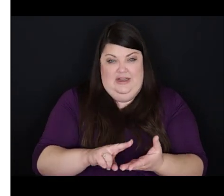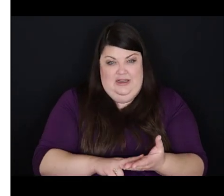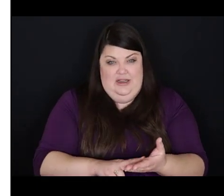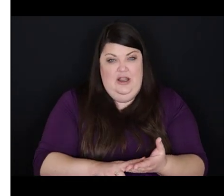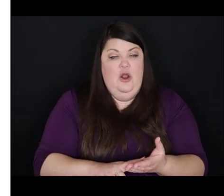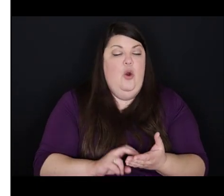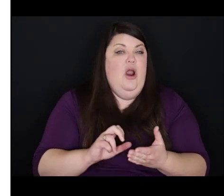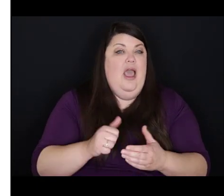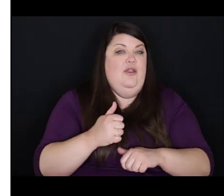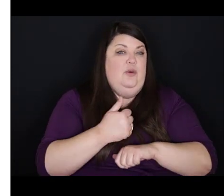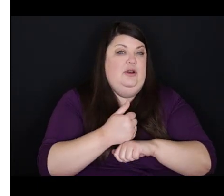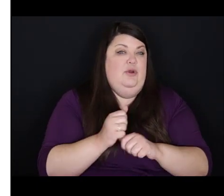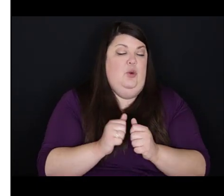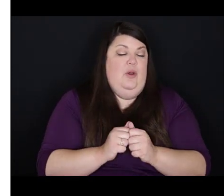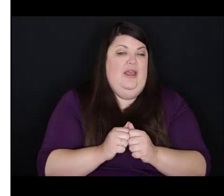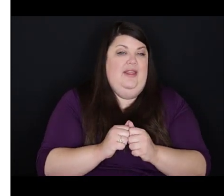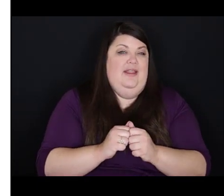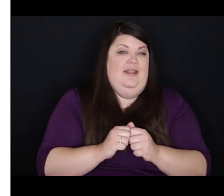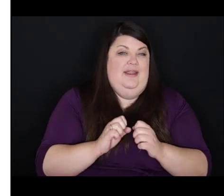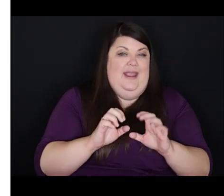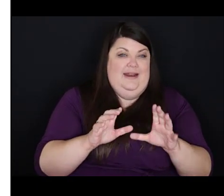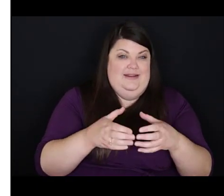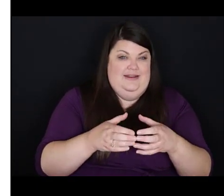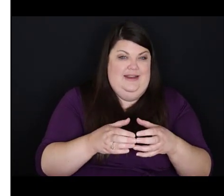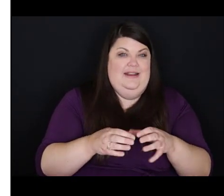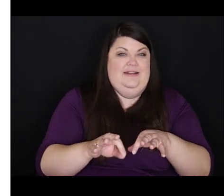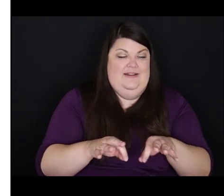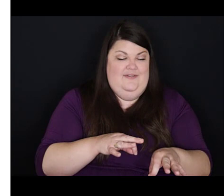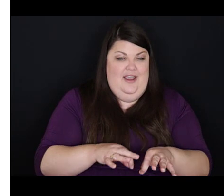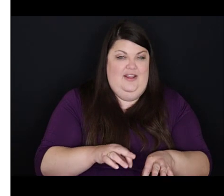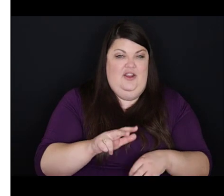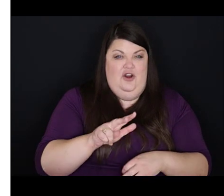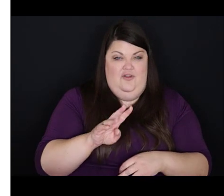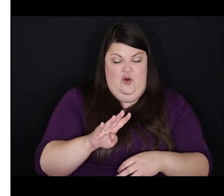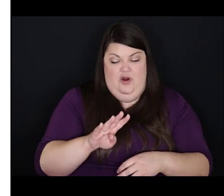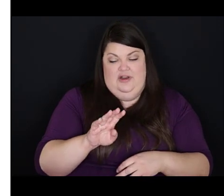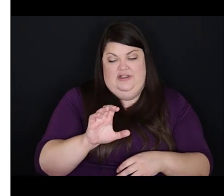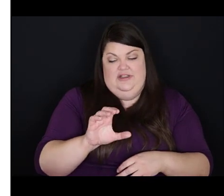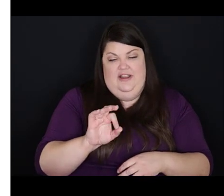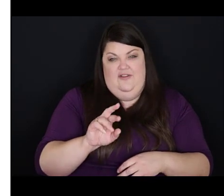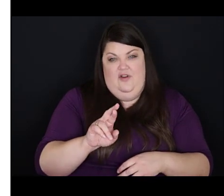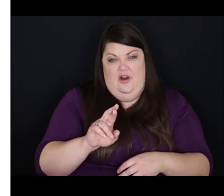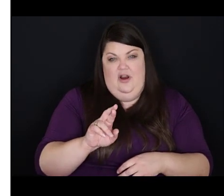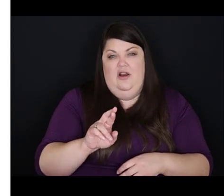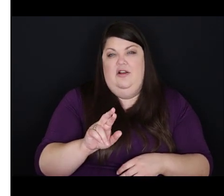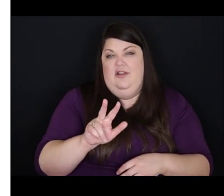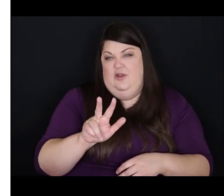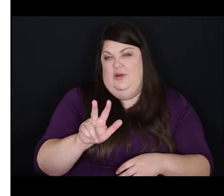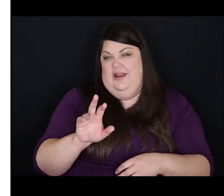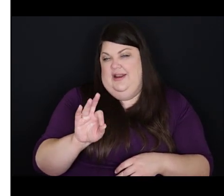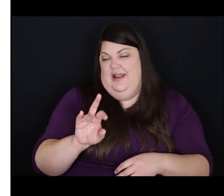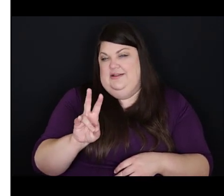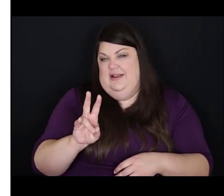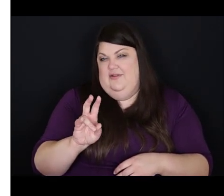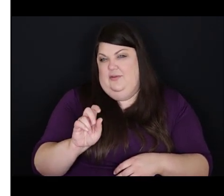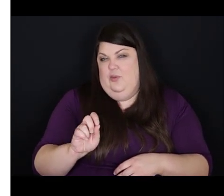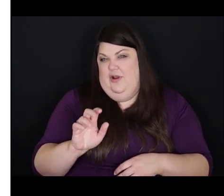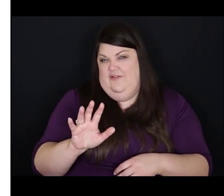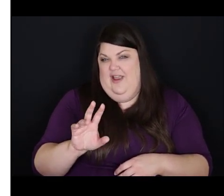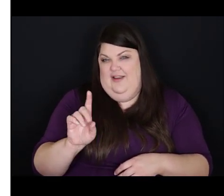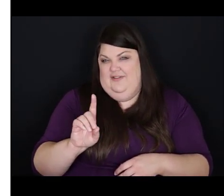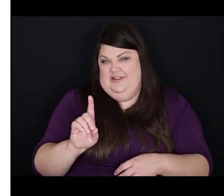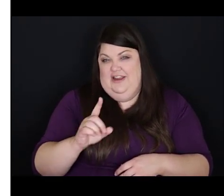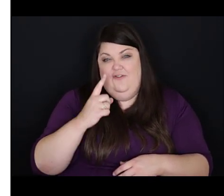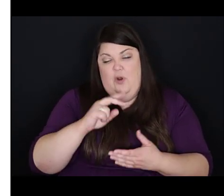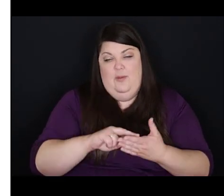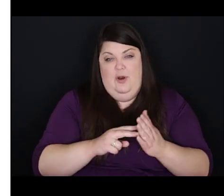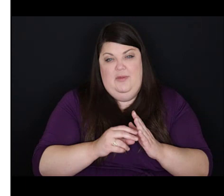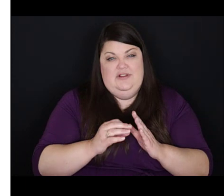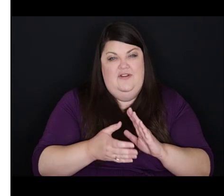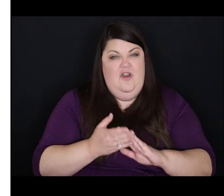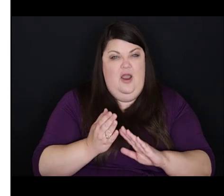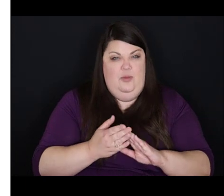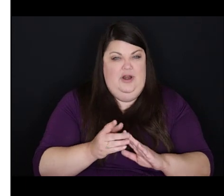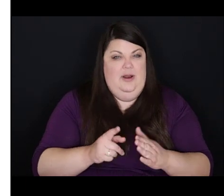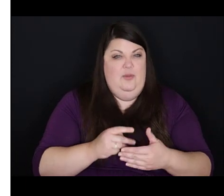as defined in 34 C.F.R. § 397.5(d), for the purpose of operating a program under